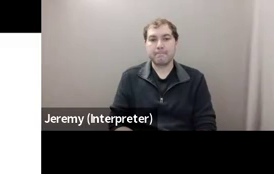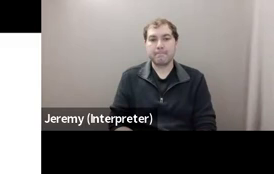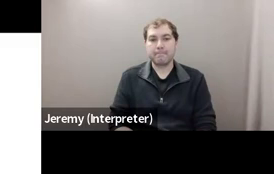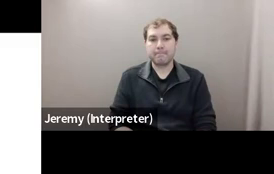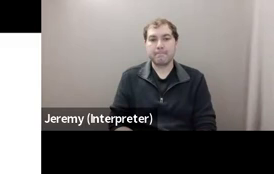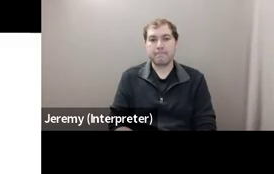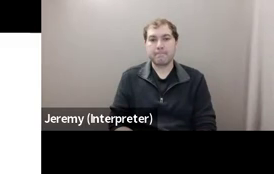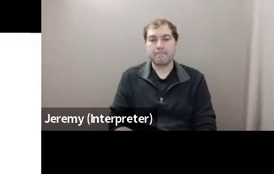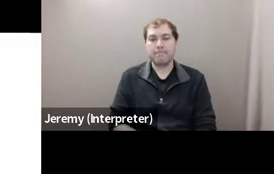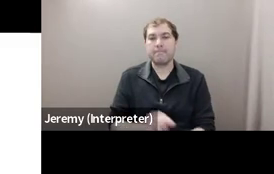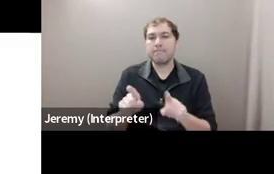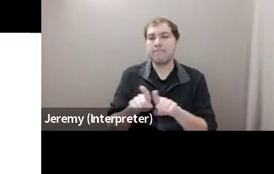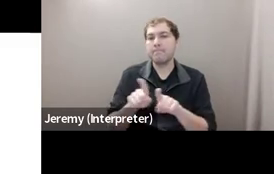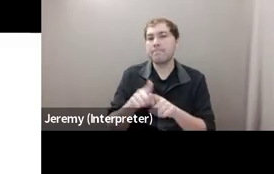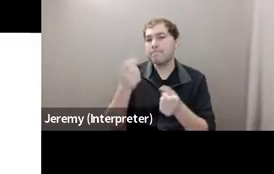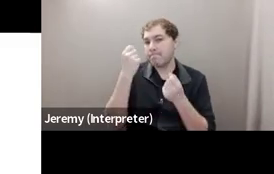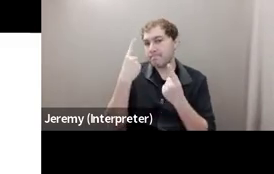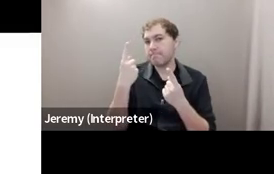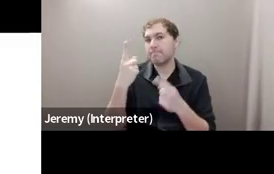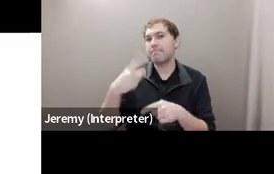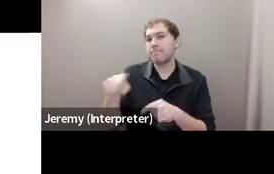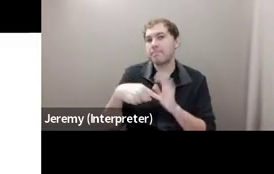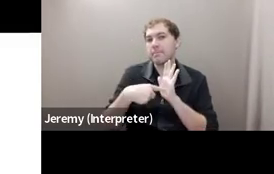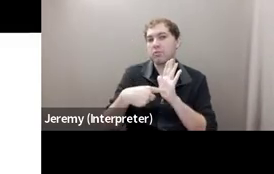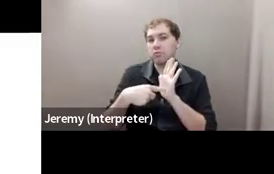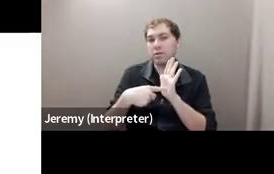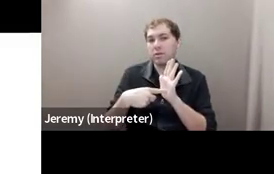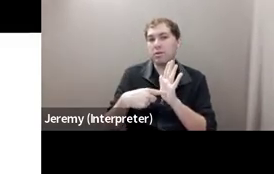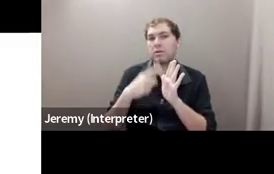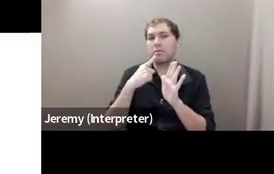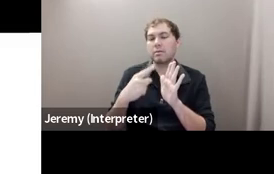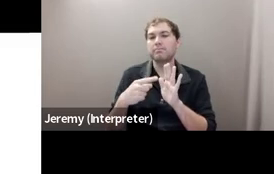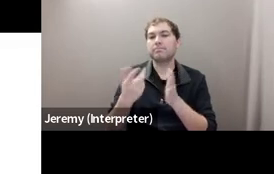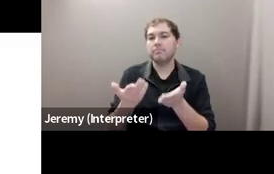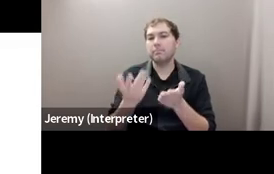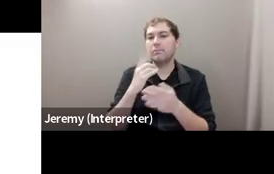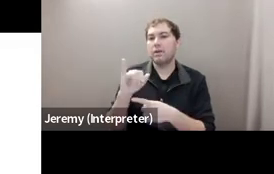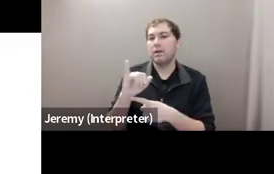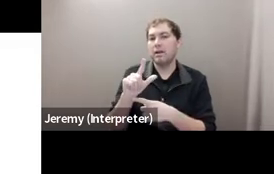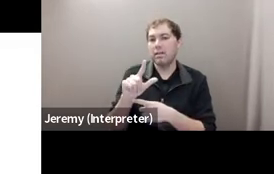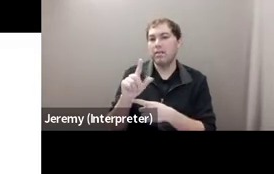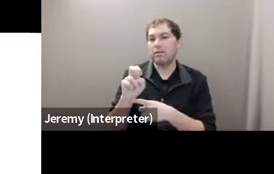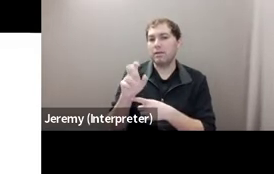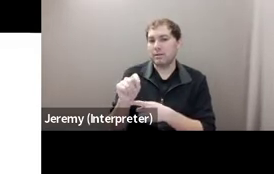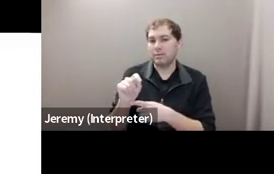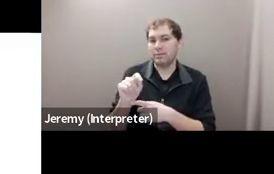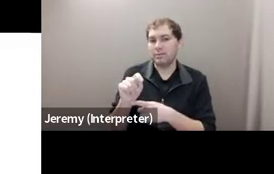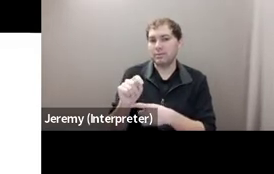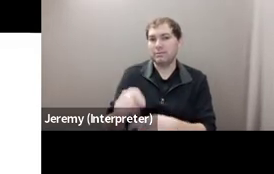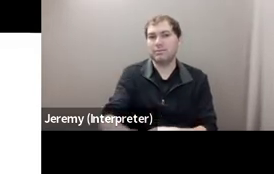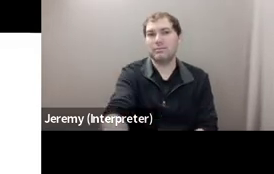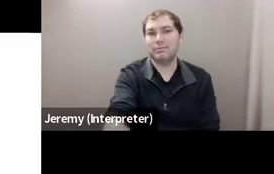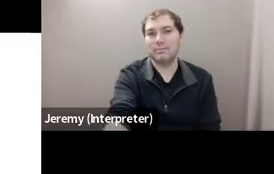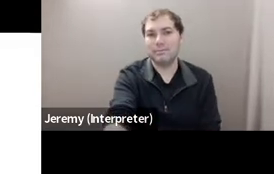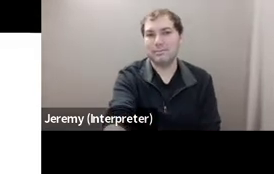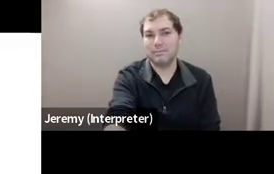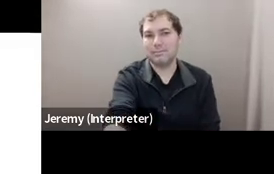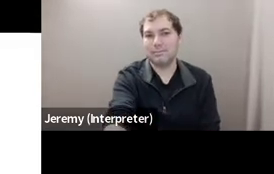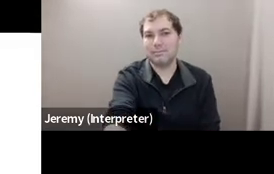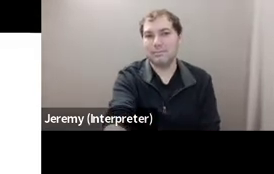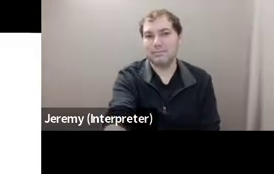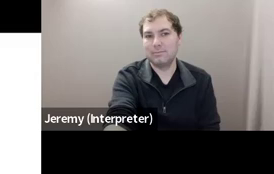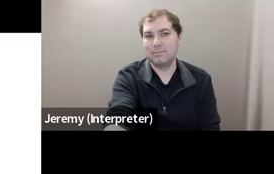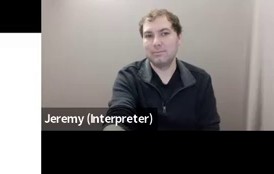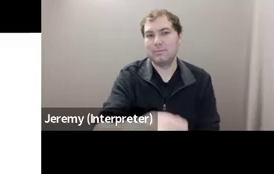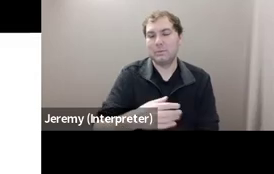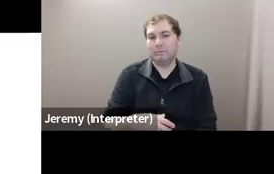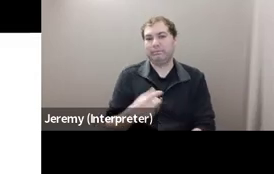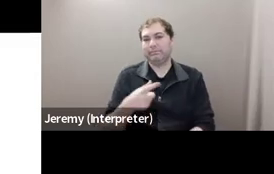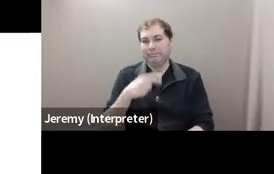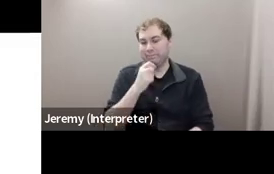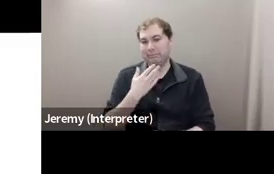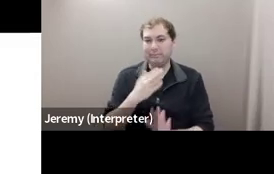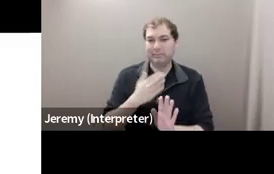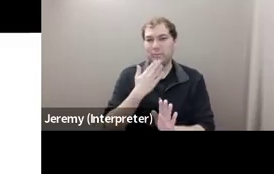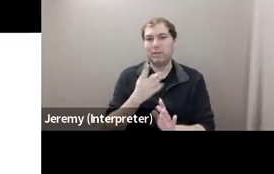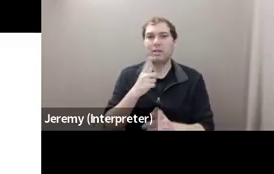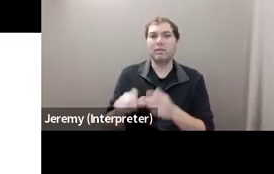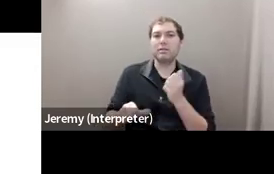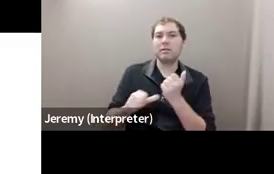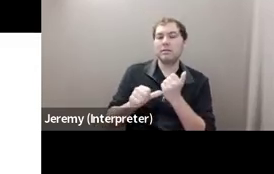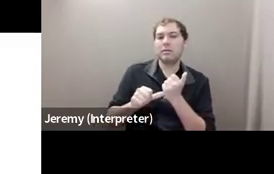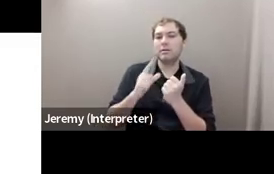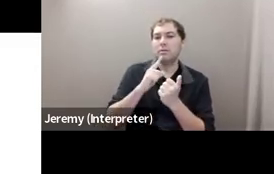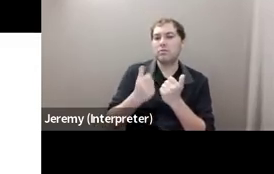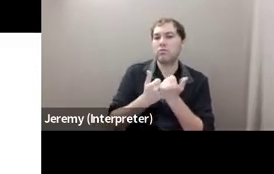Rebecca - APRIL: I also need to make sure that I share the attribution for ilnet oops. I'm not doing this well. I this this chat is supported by Ilnet, and they are supported by